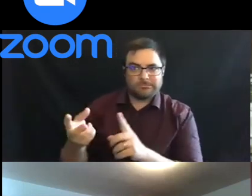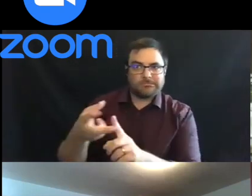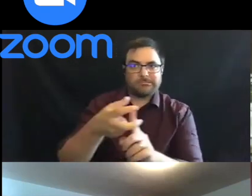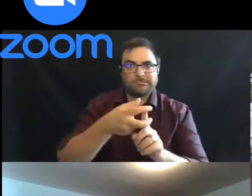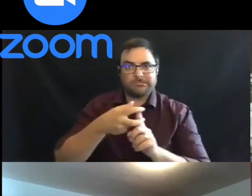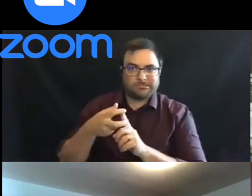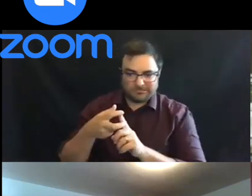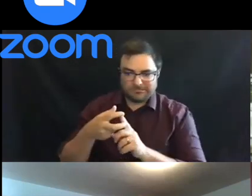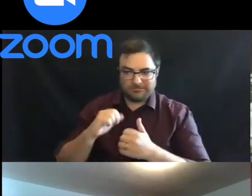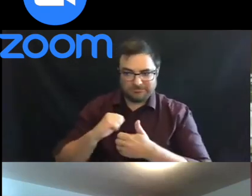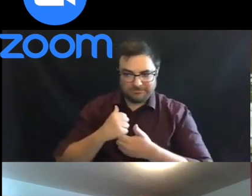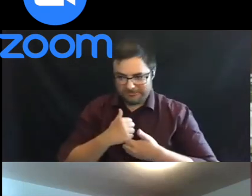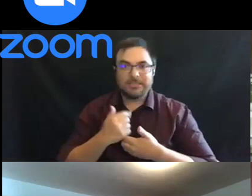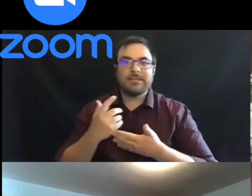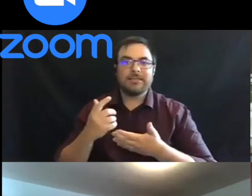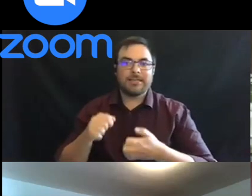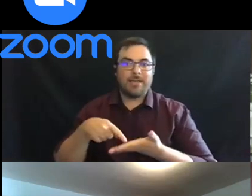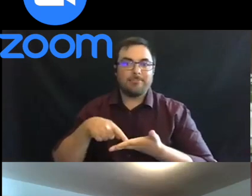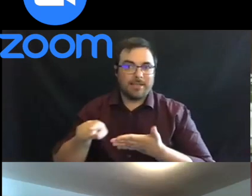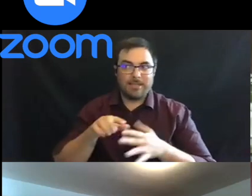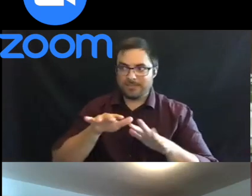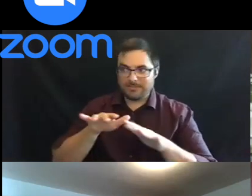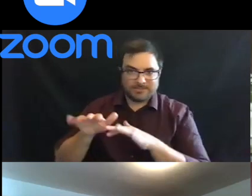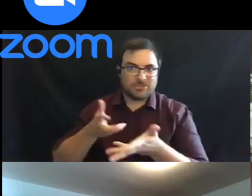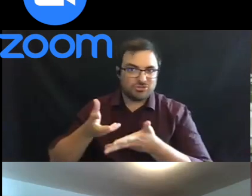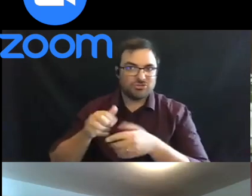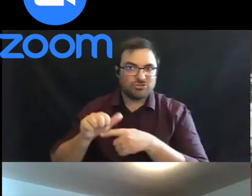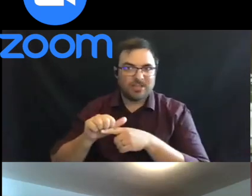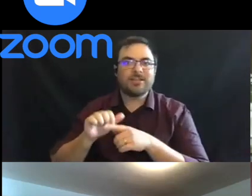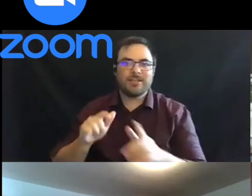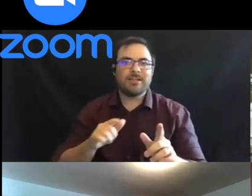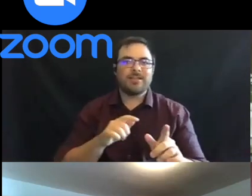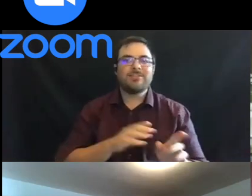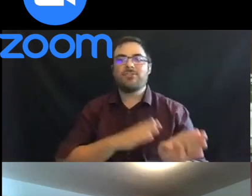they can be paid and do some training. It will be different than the deaf mentor project which has